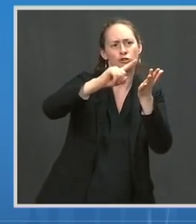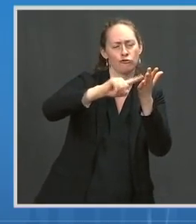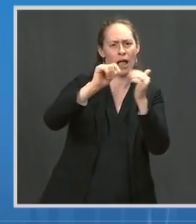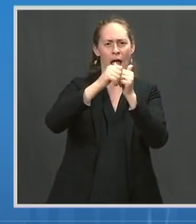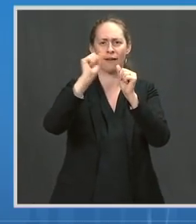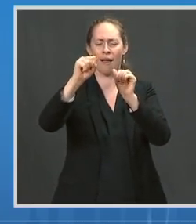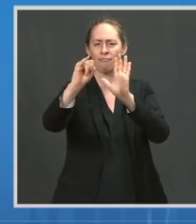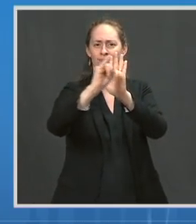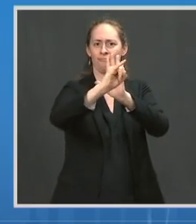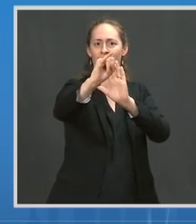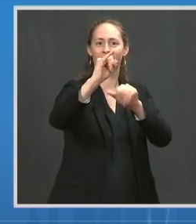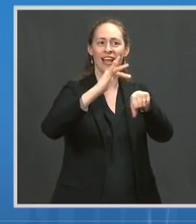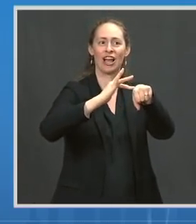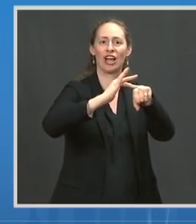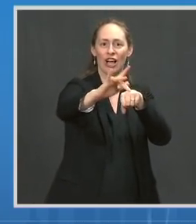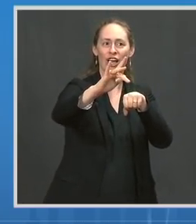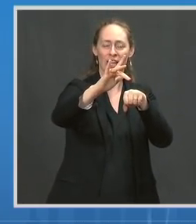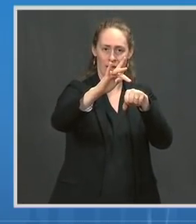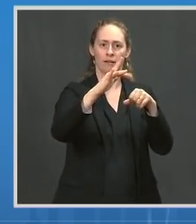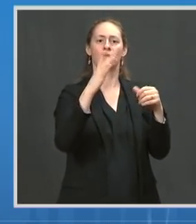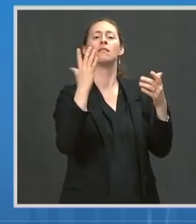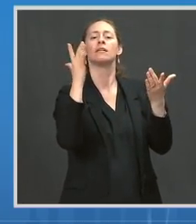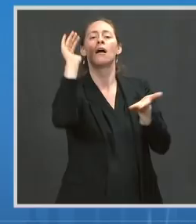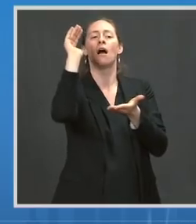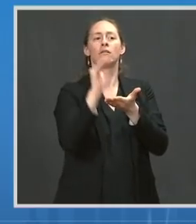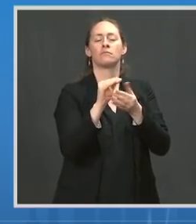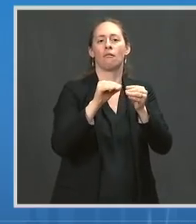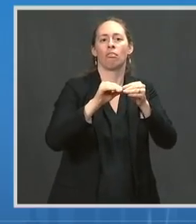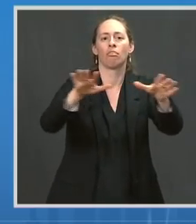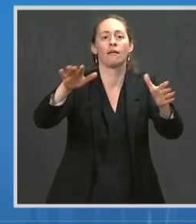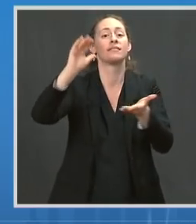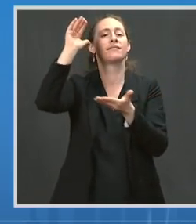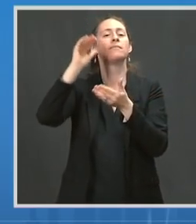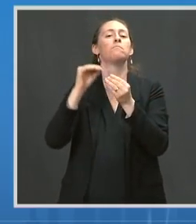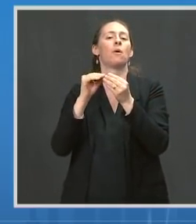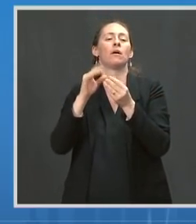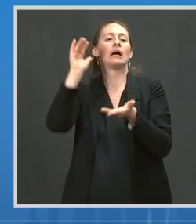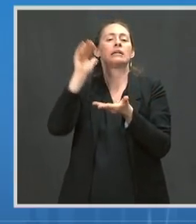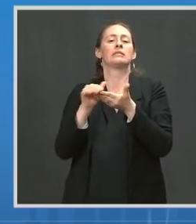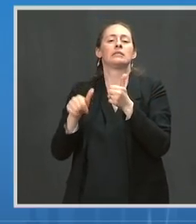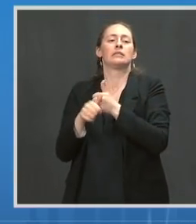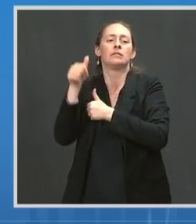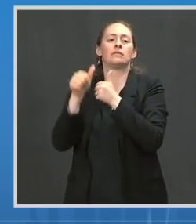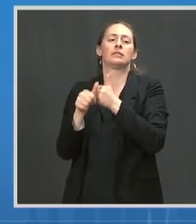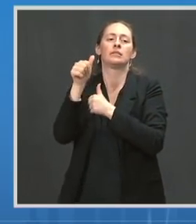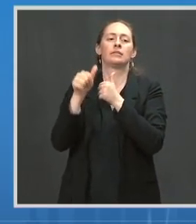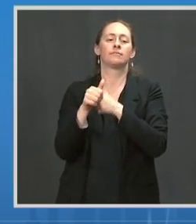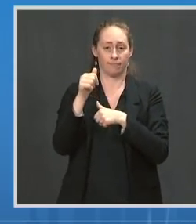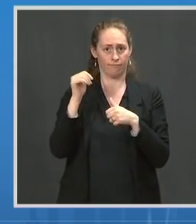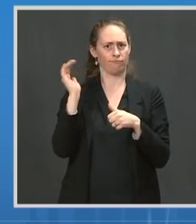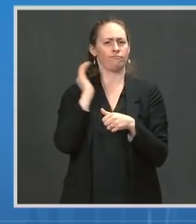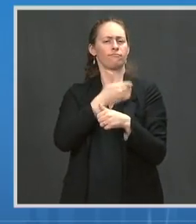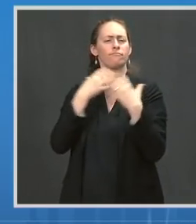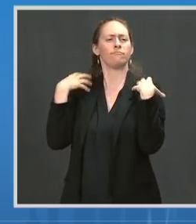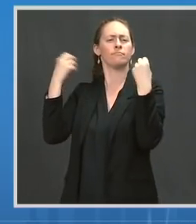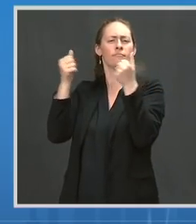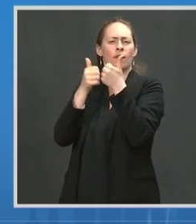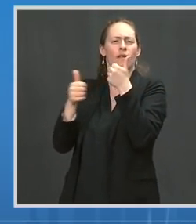into emerging threats. This investment will give public health officials the chance to react more quickly to prevent and stop the spread.